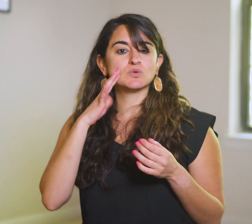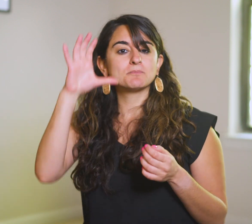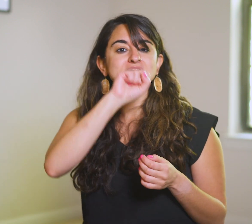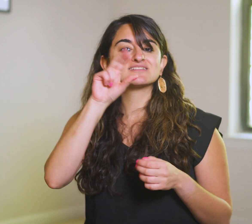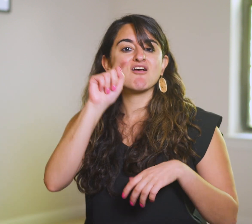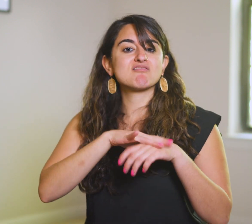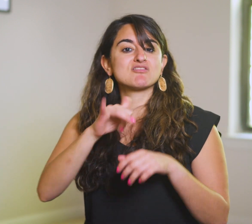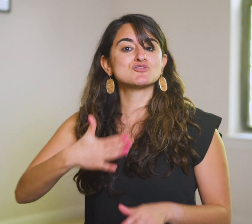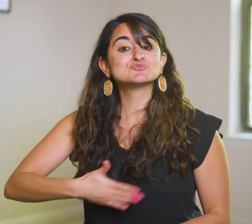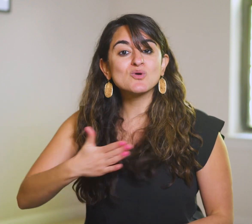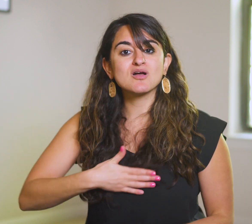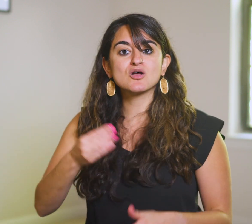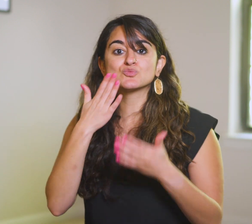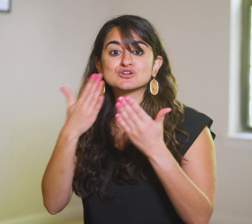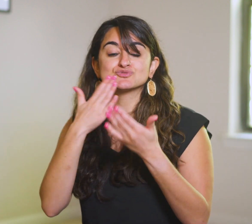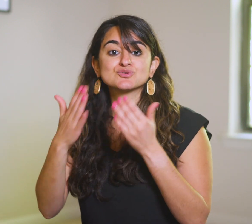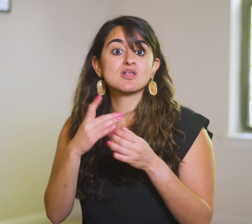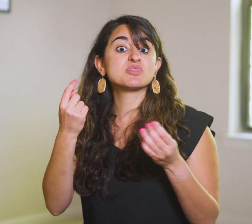we’ll miss out on that joy and gratitude.